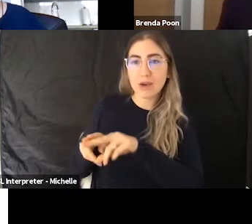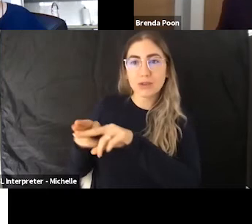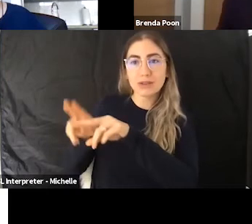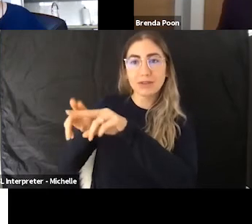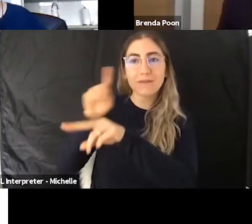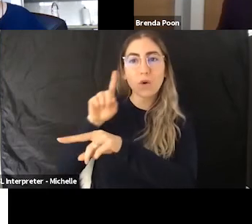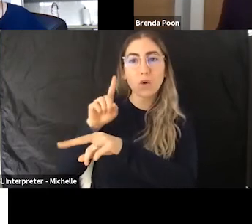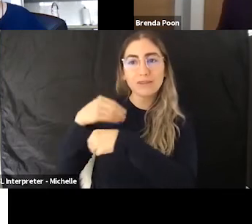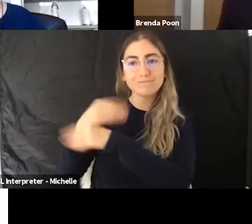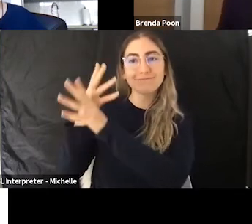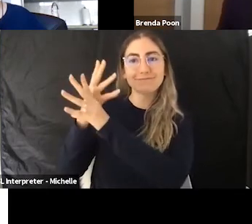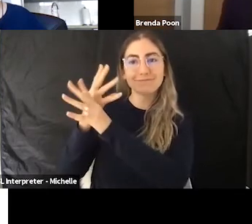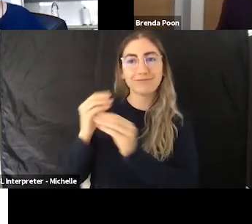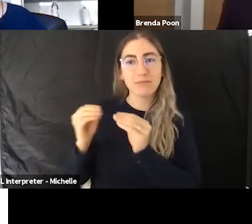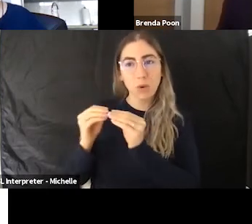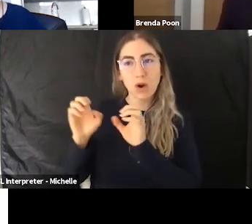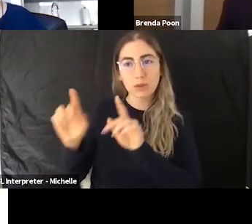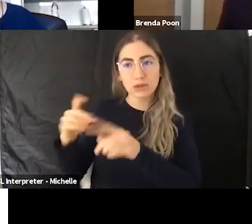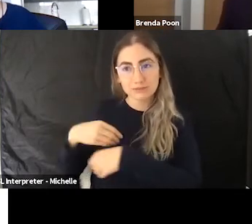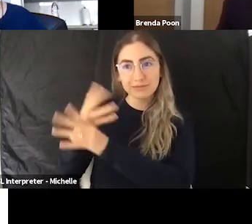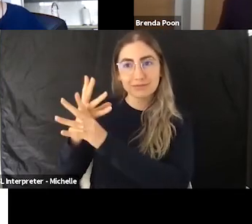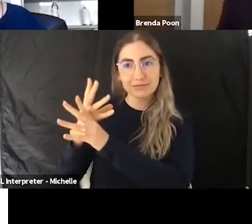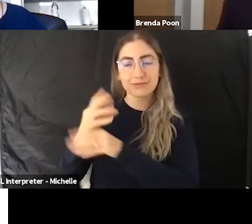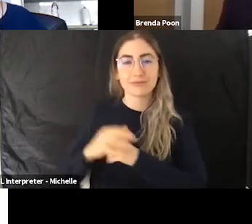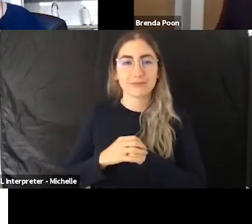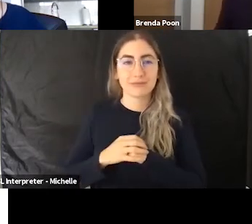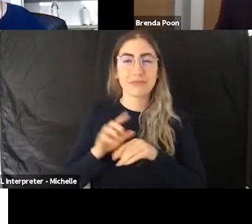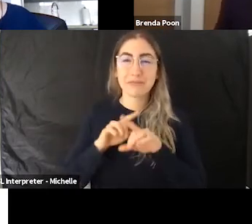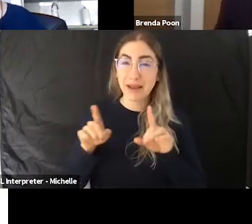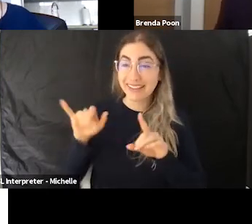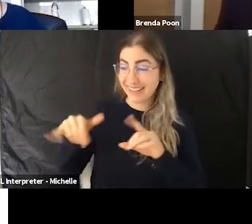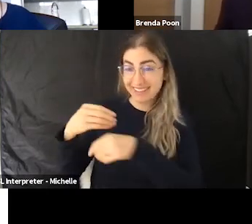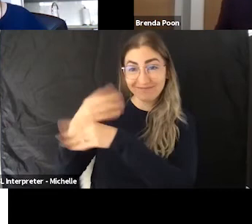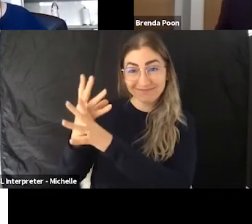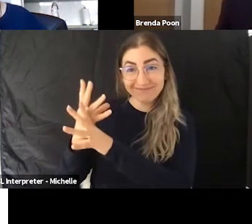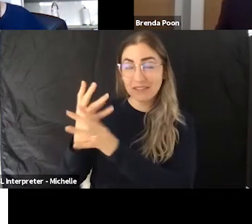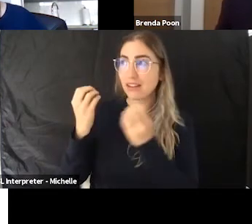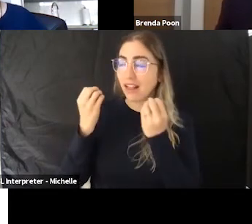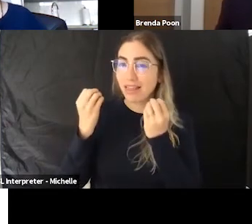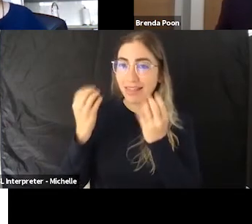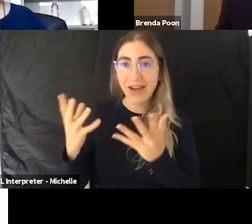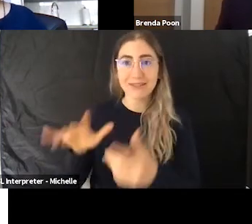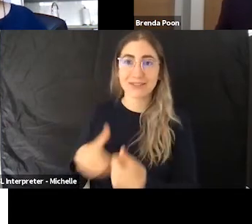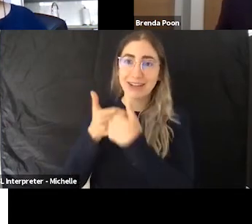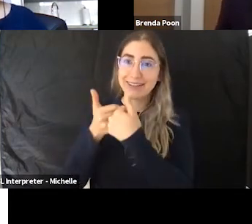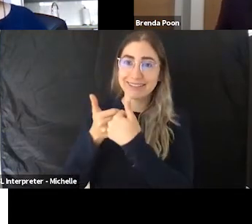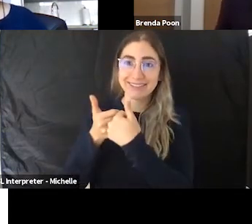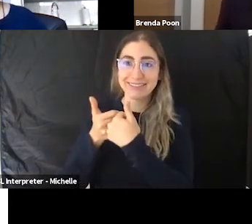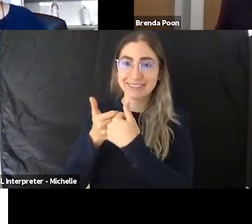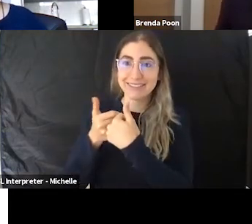EDUCATIONAL OPPORTUNITIES OR ALTOGETHER WITHDRAWAL FROM SCHOOL OR CLASSES, AND WE SEE HERE A NUMBER OF REASONS FOR THE DIFFICULTY. FIRST AND FOREMOST AT THE TOP WAS REALLY THE REDUCTION IN IN-PERSON